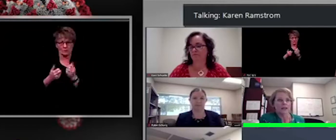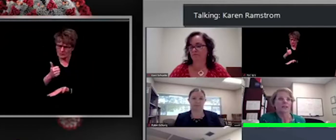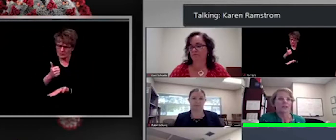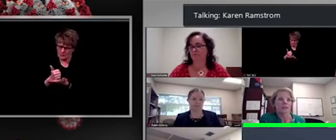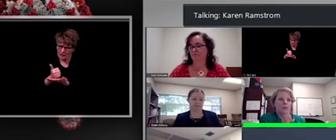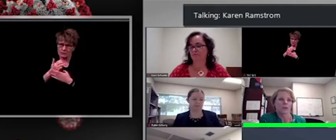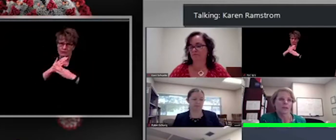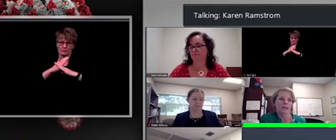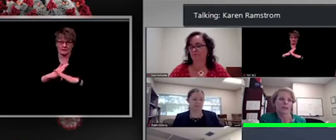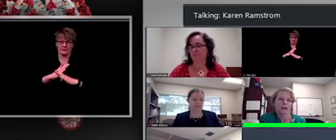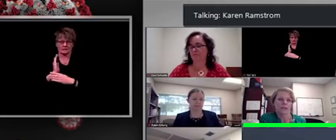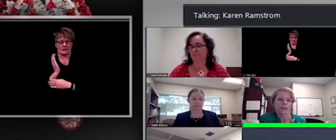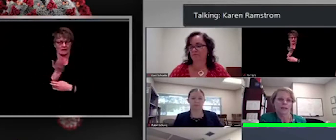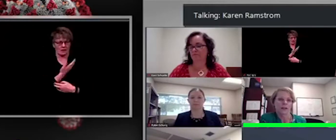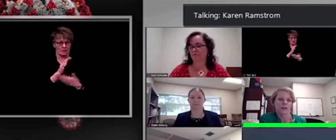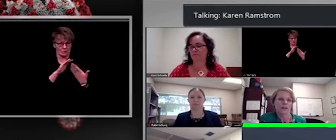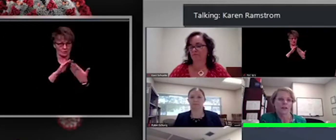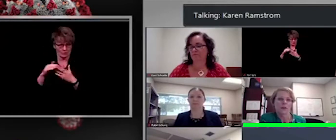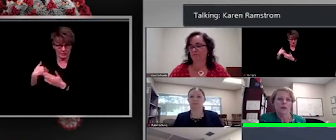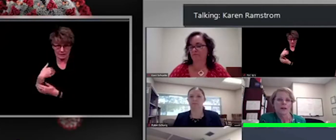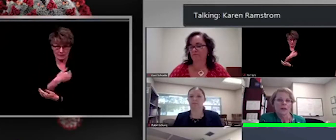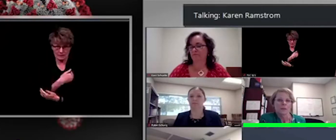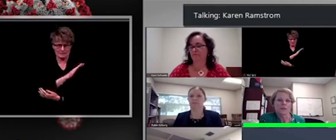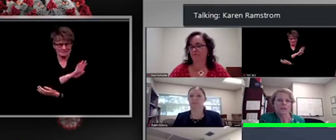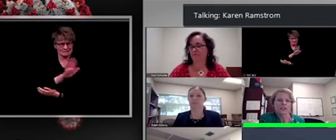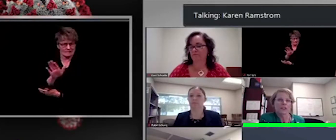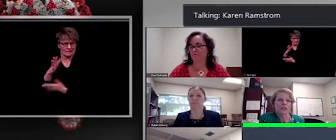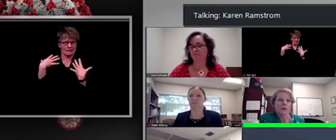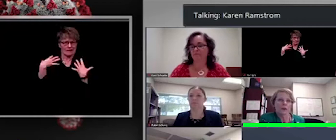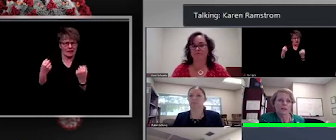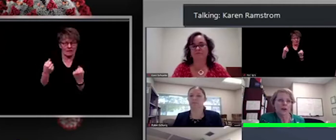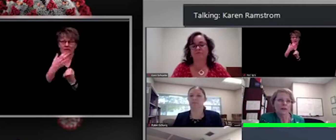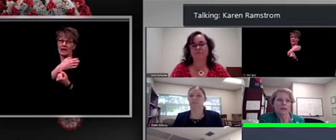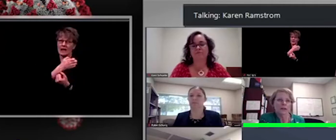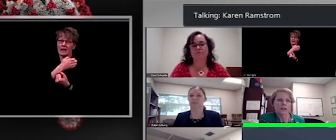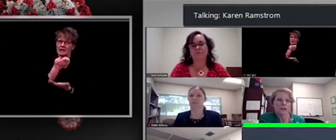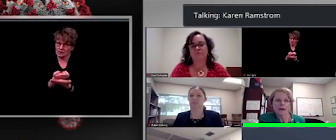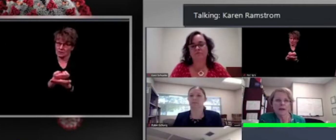as well as our community's economic vitality. So prevention, we've been talking a lot about